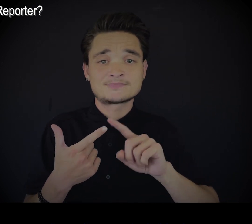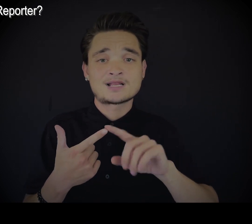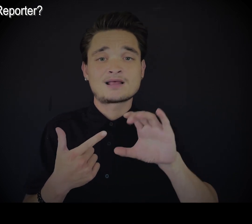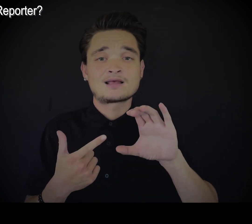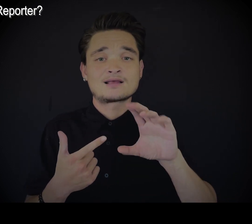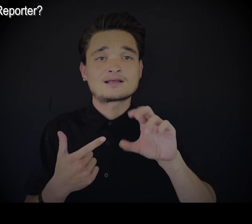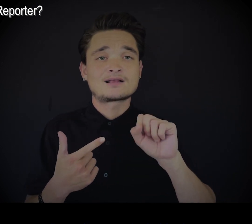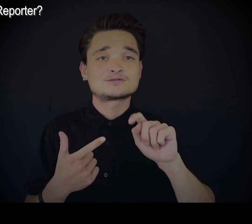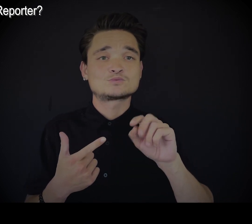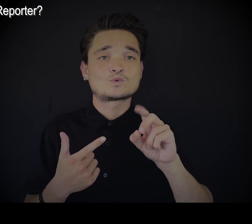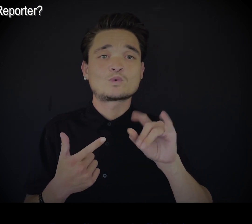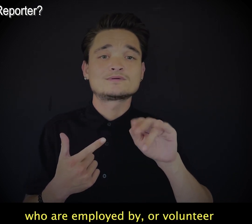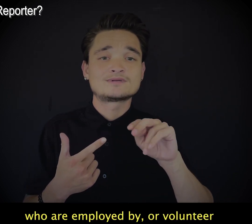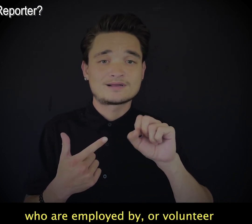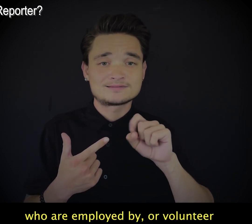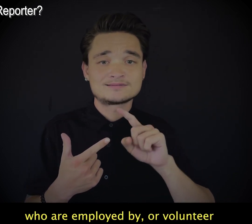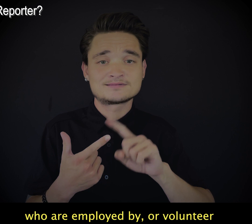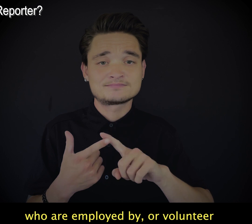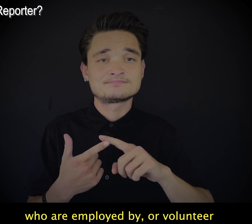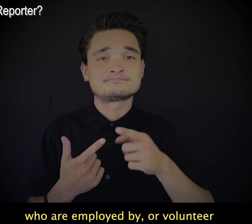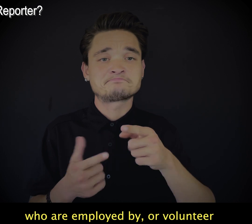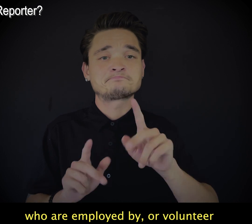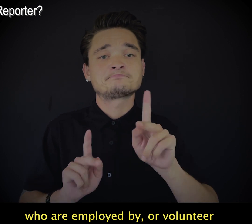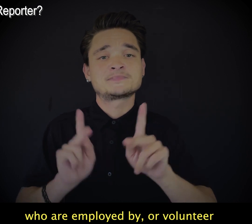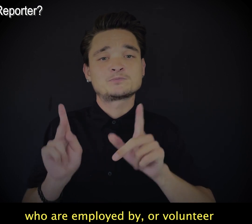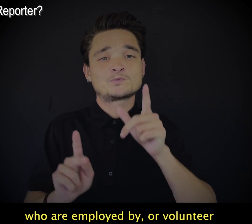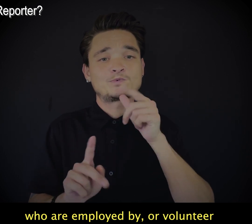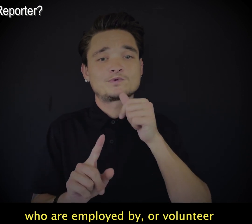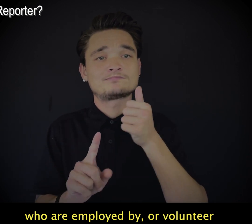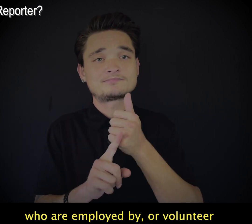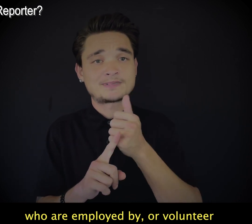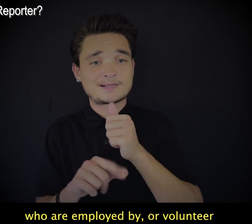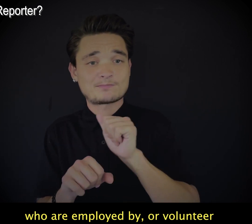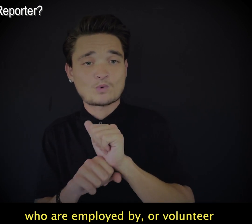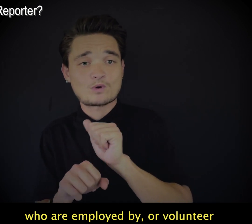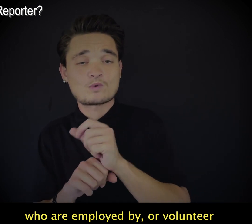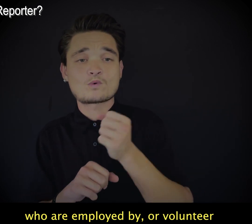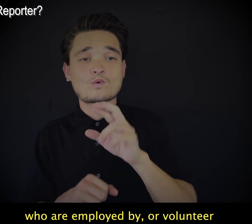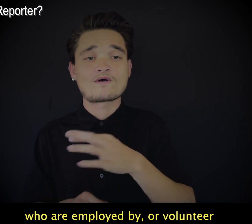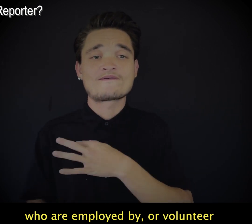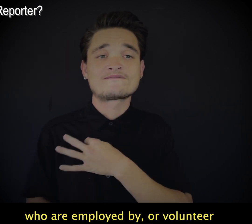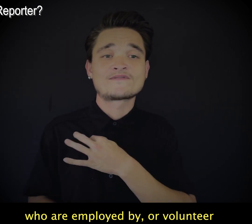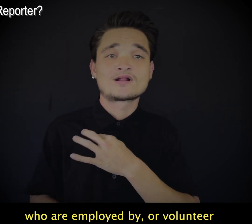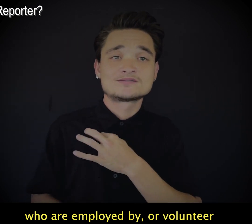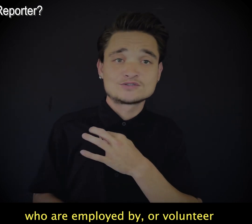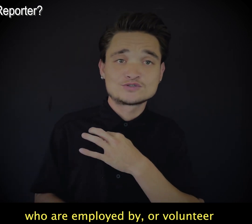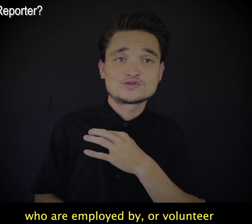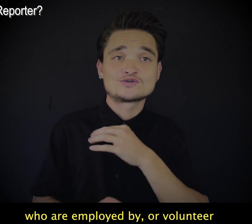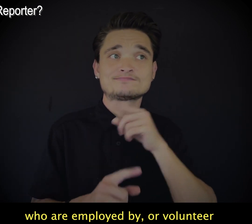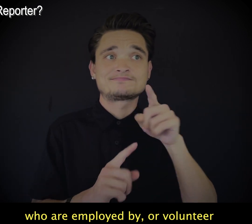Custodians are individuals who are employed by, or volunteer at, state operated, licensed,